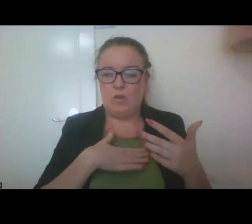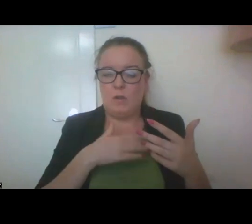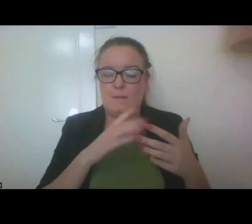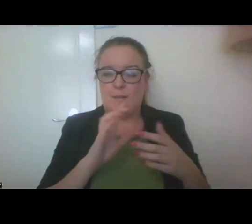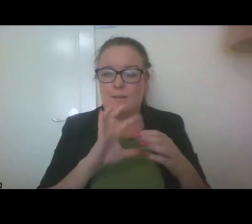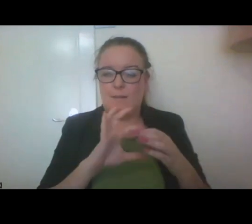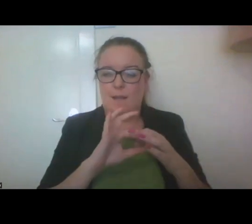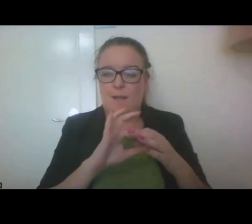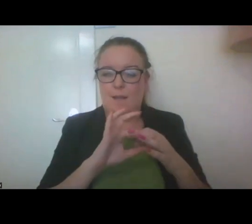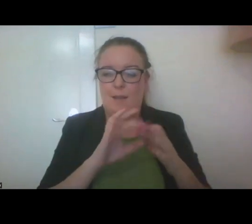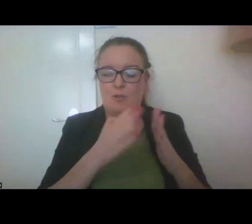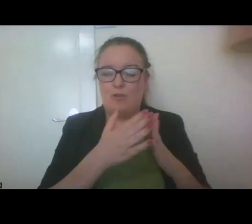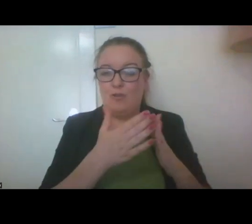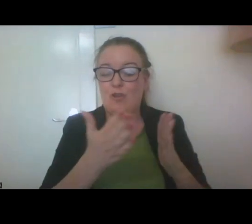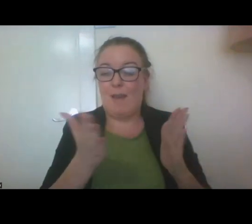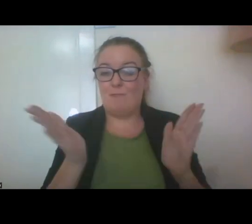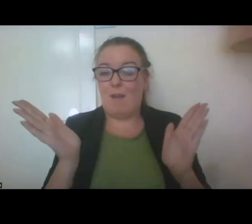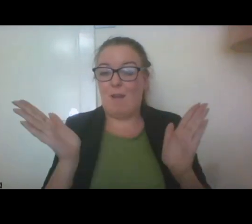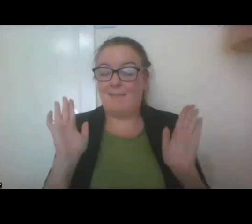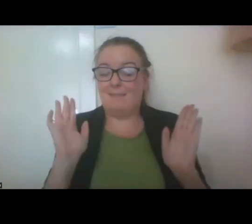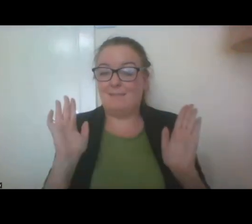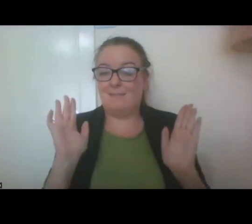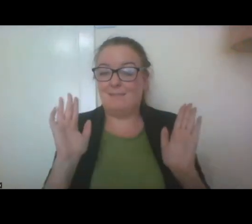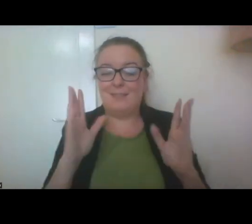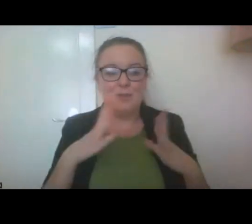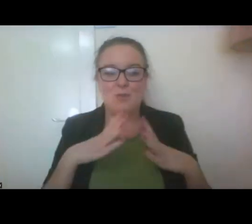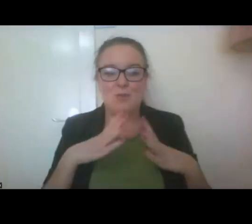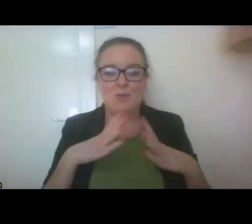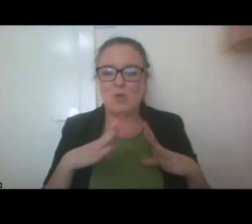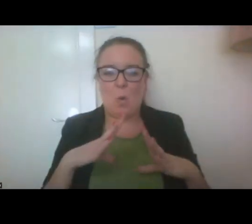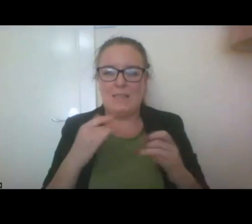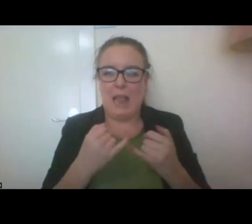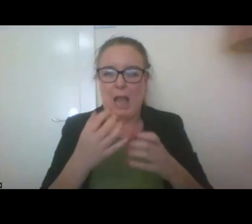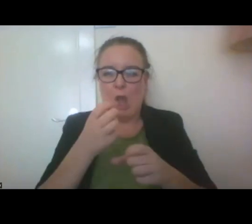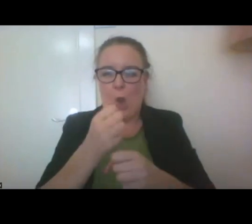and I don't want to hold you to quotes, it's more to get a general sense –